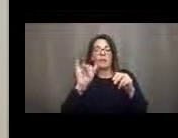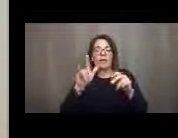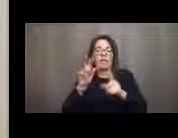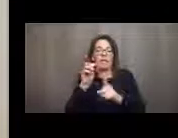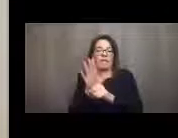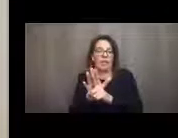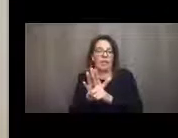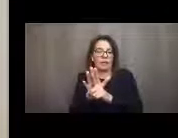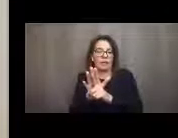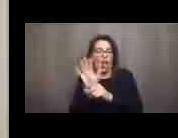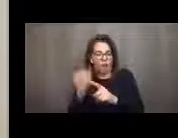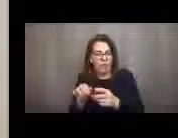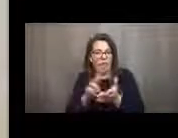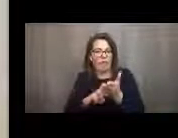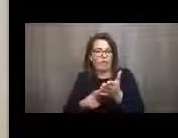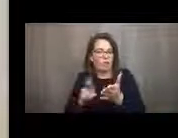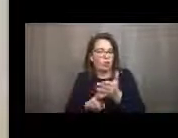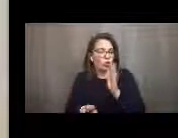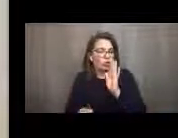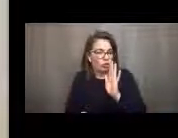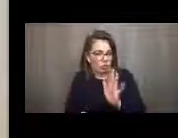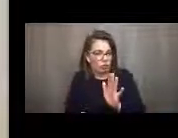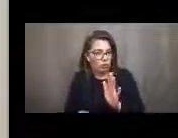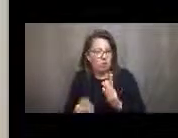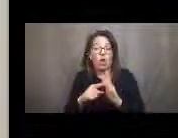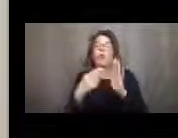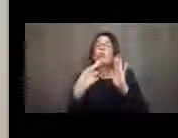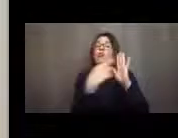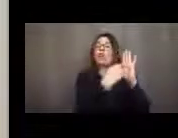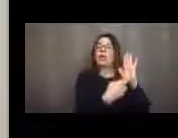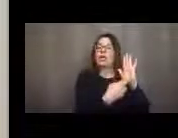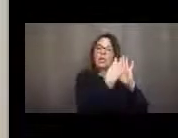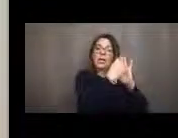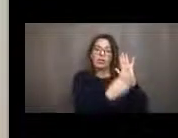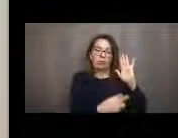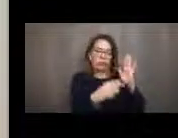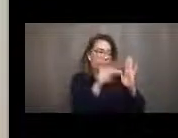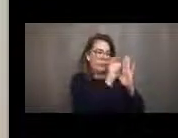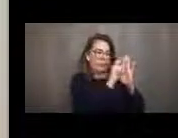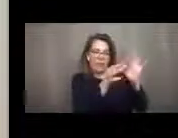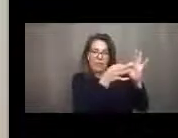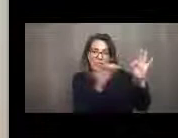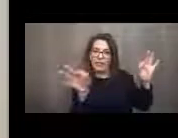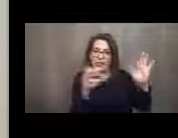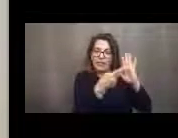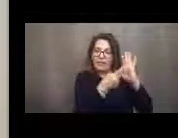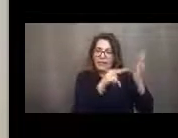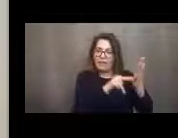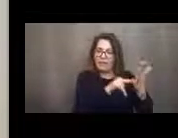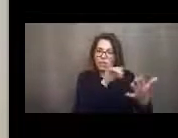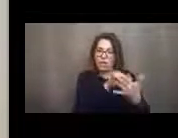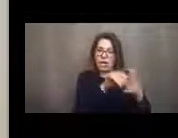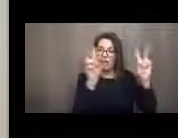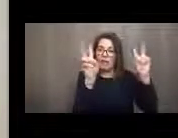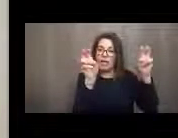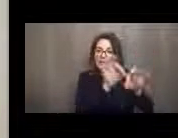So, again, I want to direct your attention to the regulation to look at the definition of a Significant Financial Interest